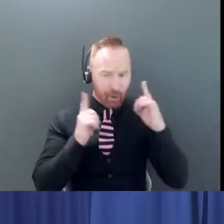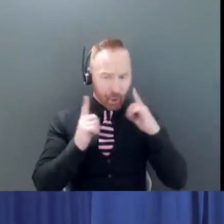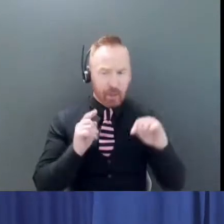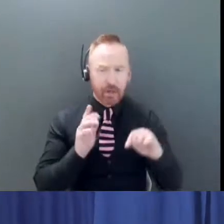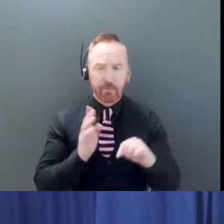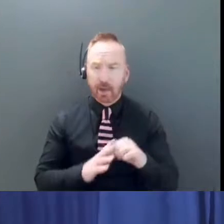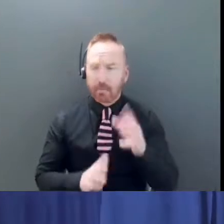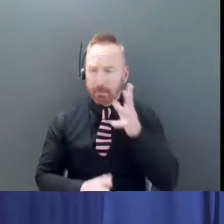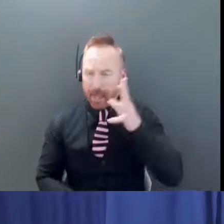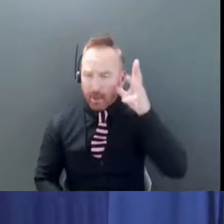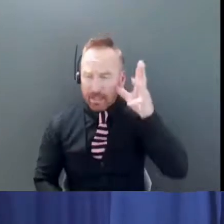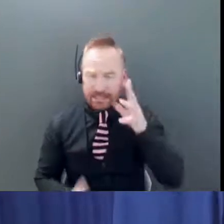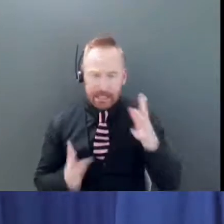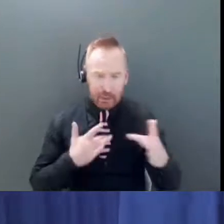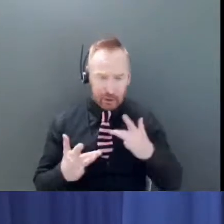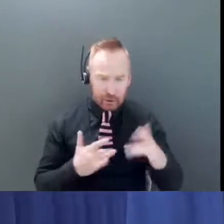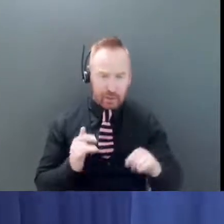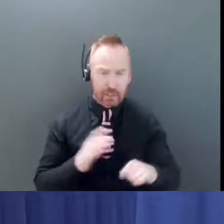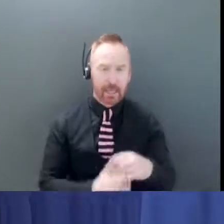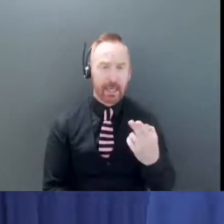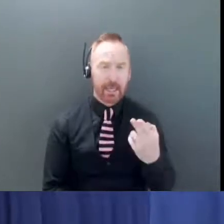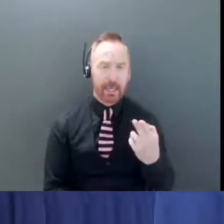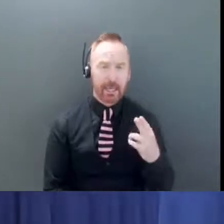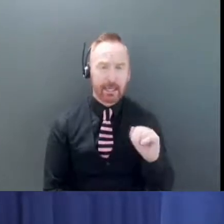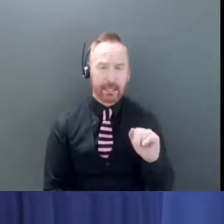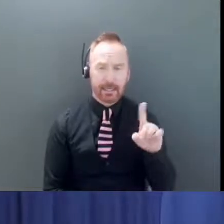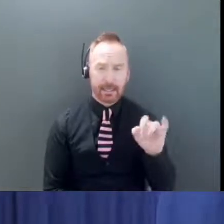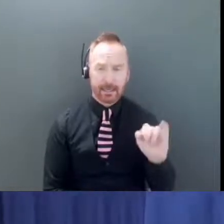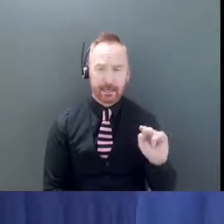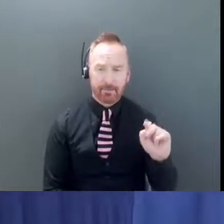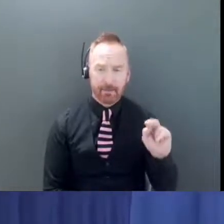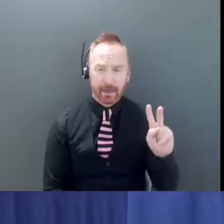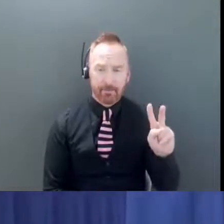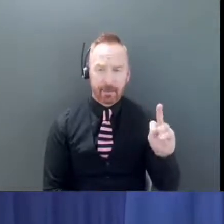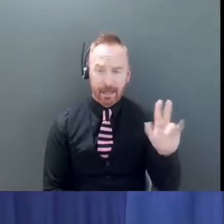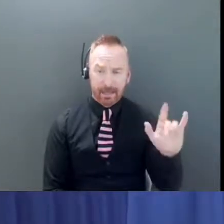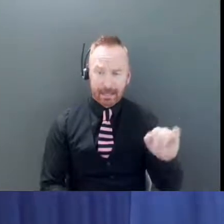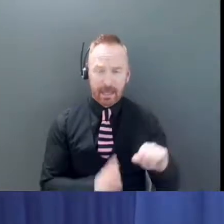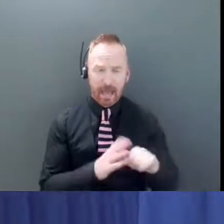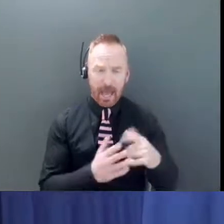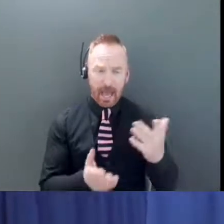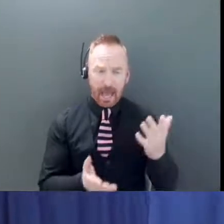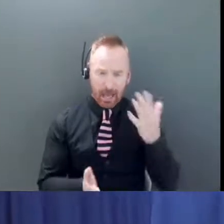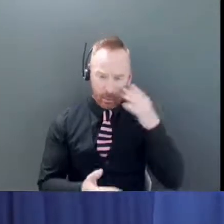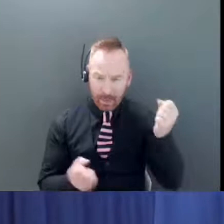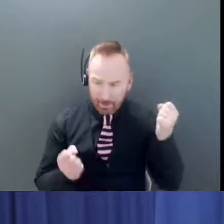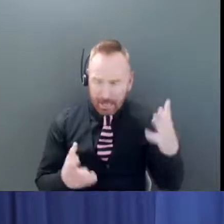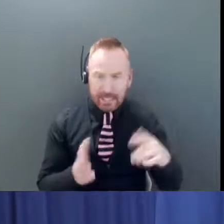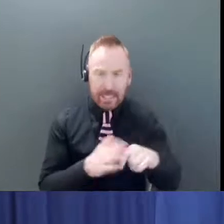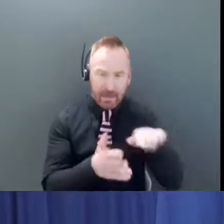I have heard from a number of concerned parents at hidden valley. I know some have written to you --